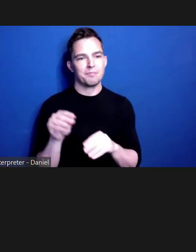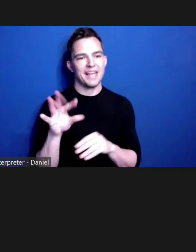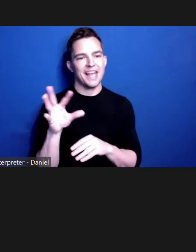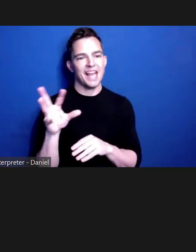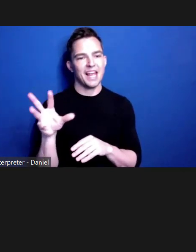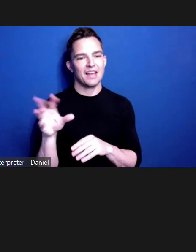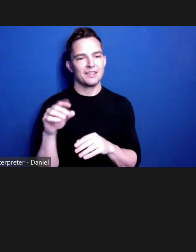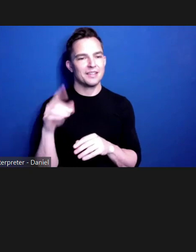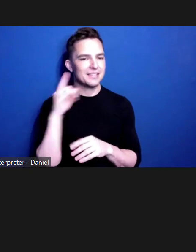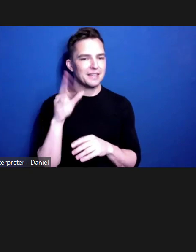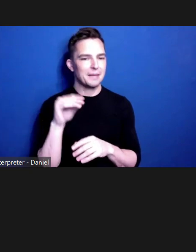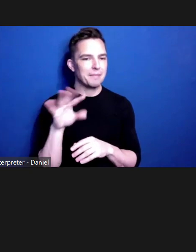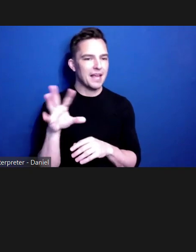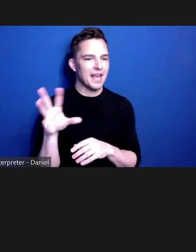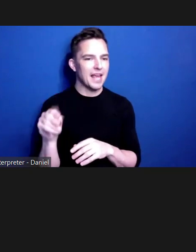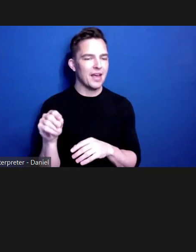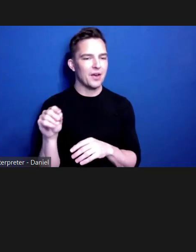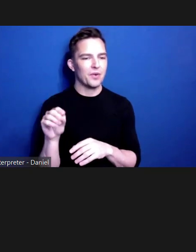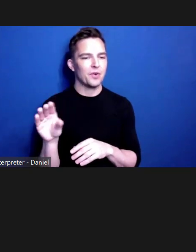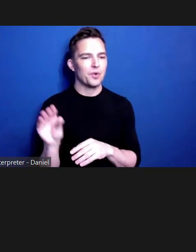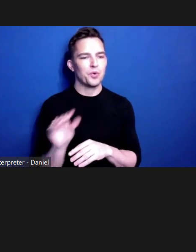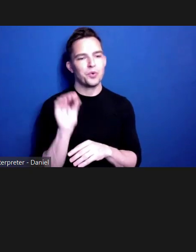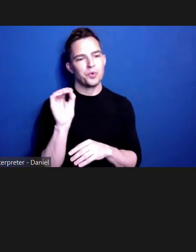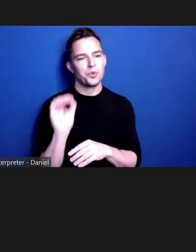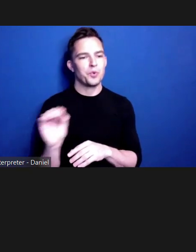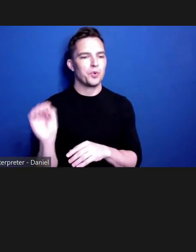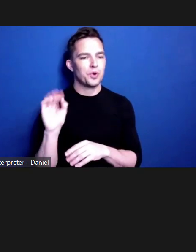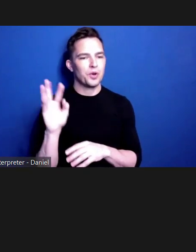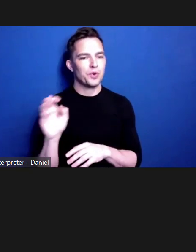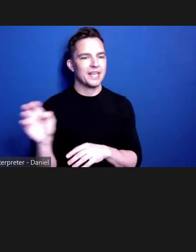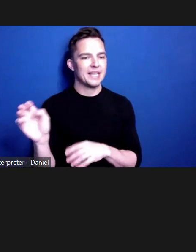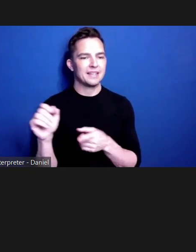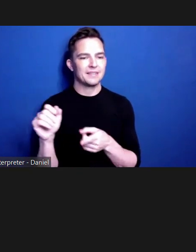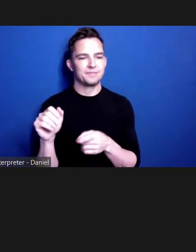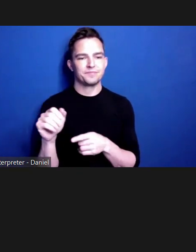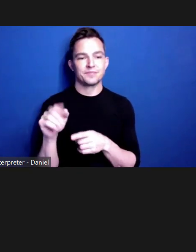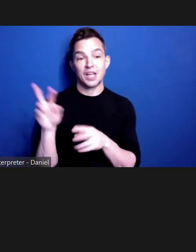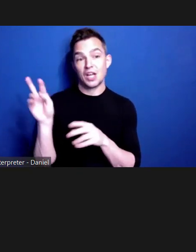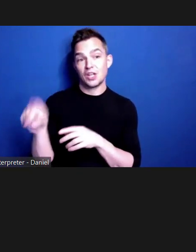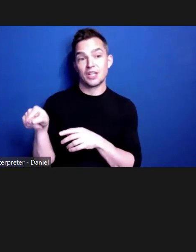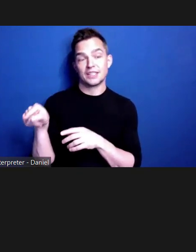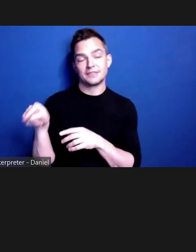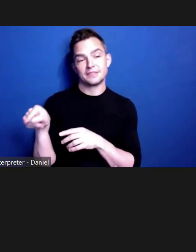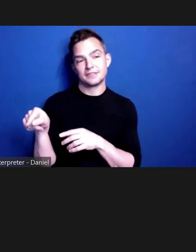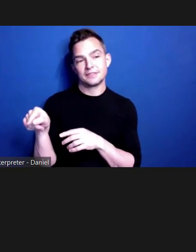William Eiserman: So, they are talking to you and talking to you